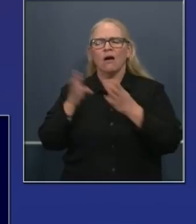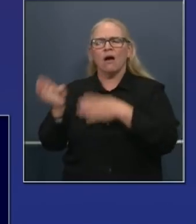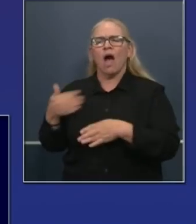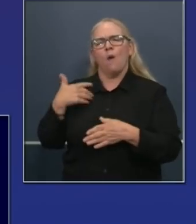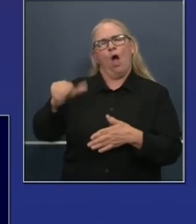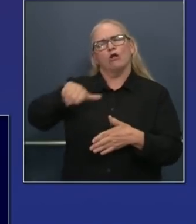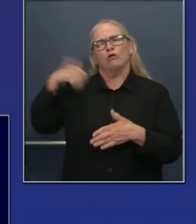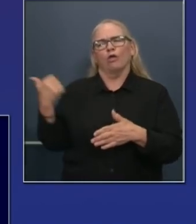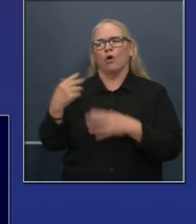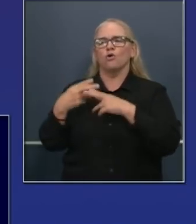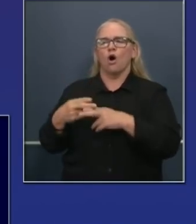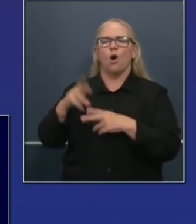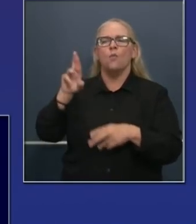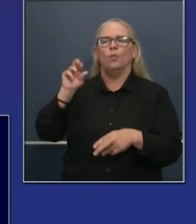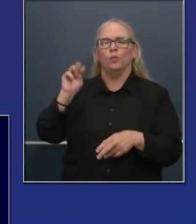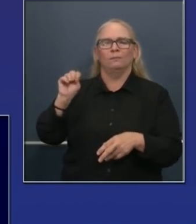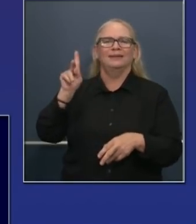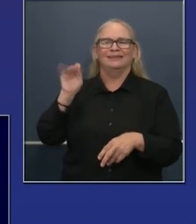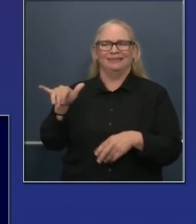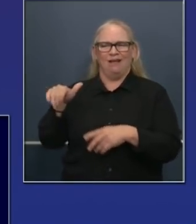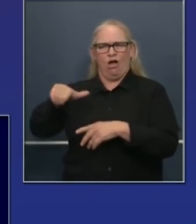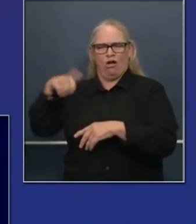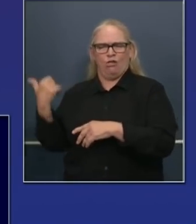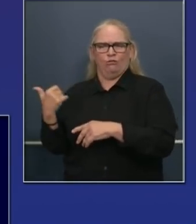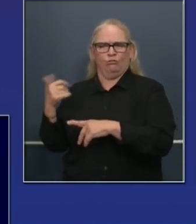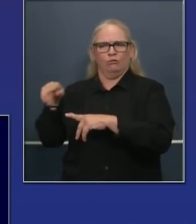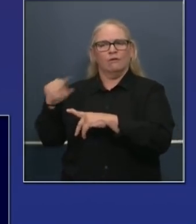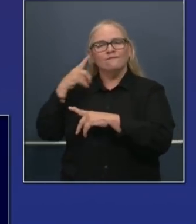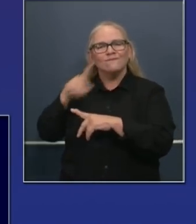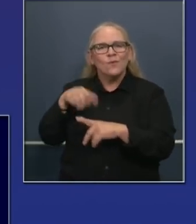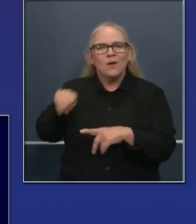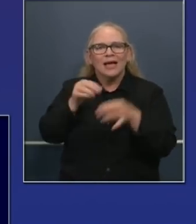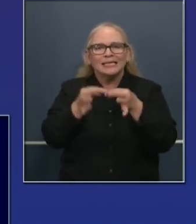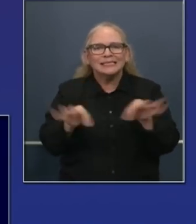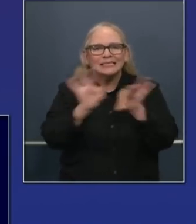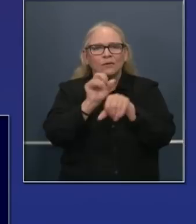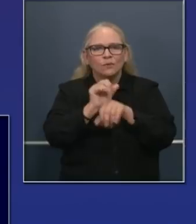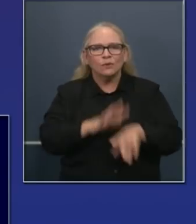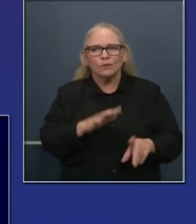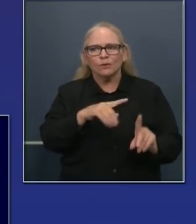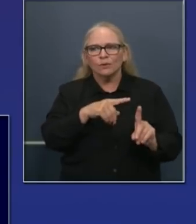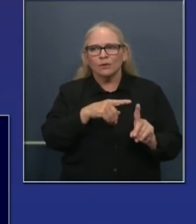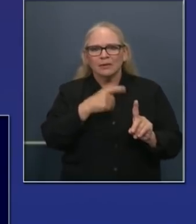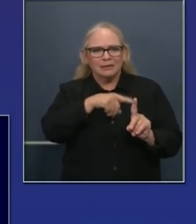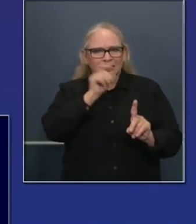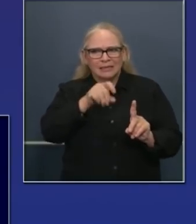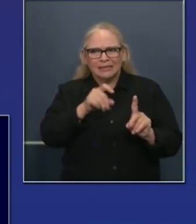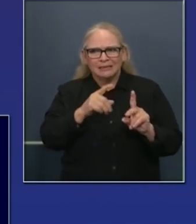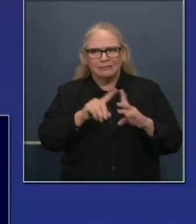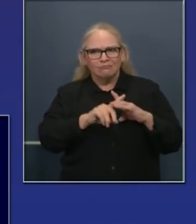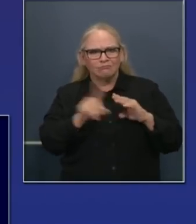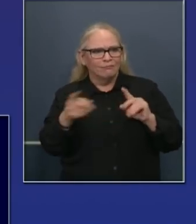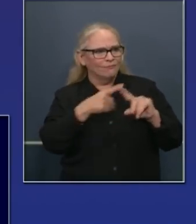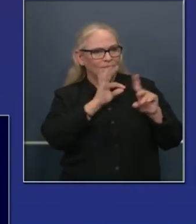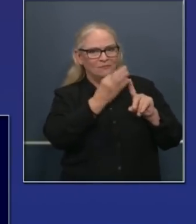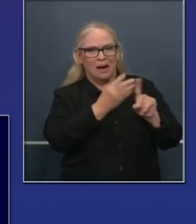POINT OF PRIDE AND WE WANT TO BET ON THE ROOM KEY MOD AND HE WILL WON'T EXTEND IT TO THOSE